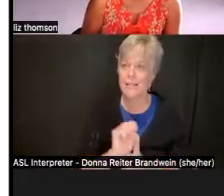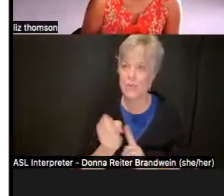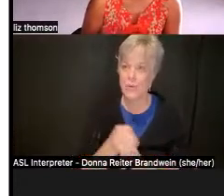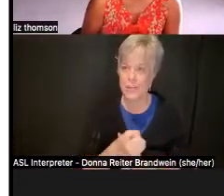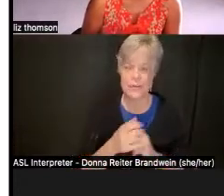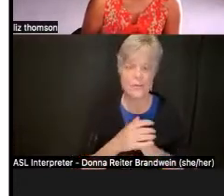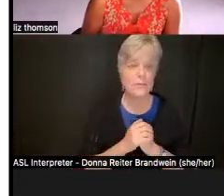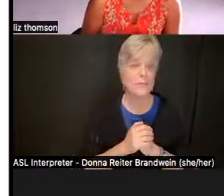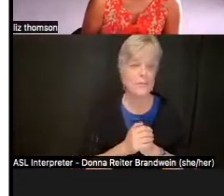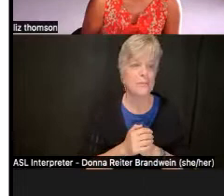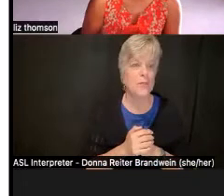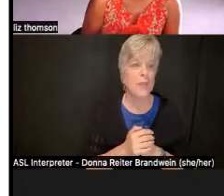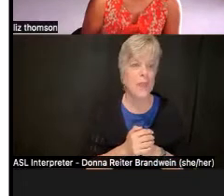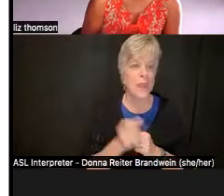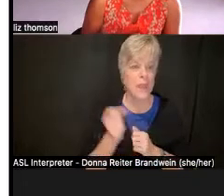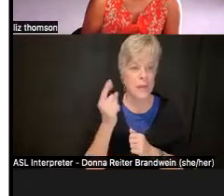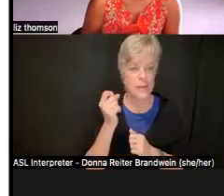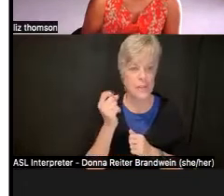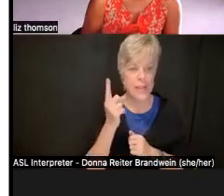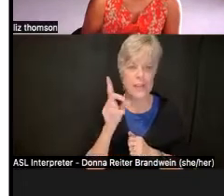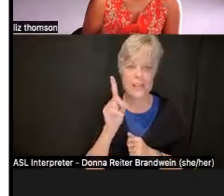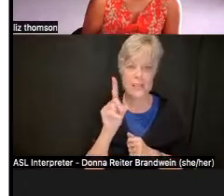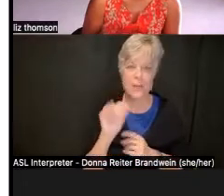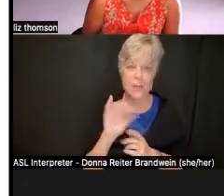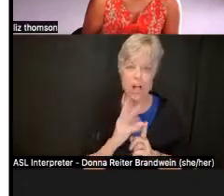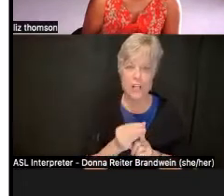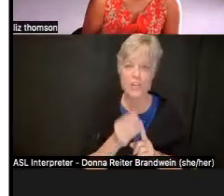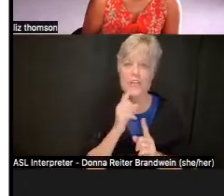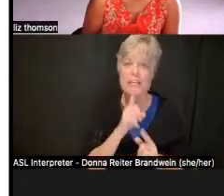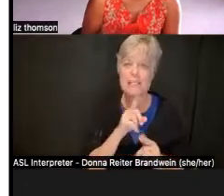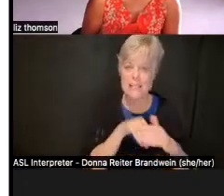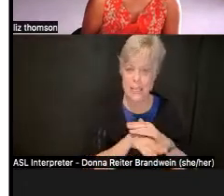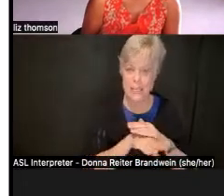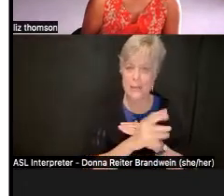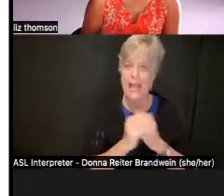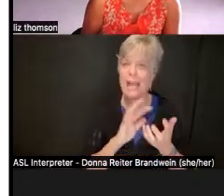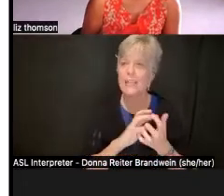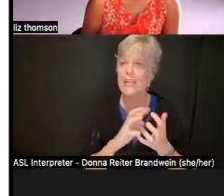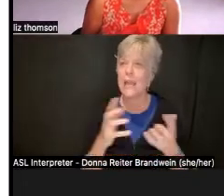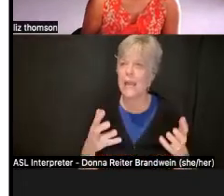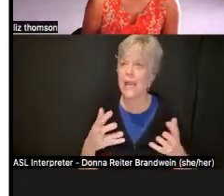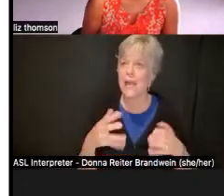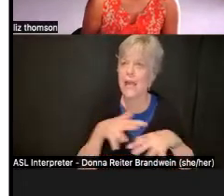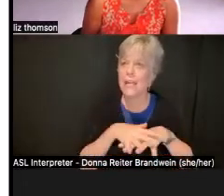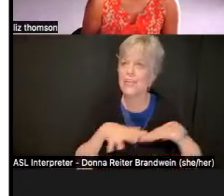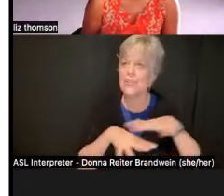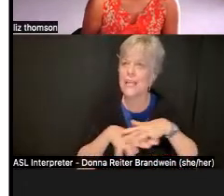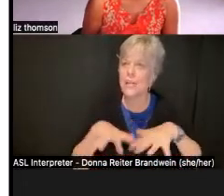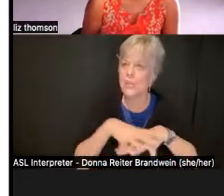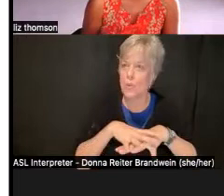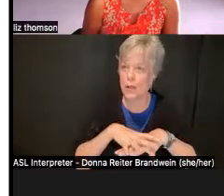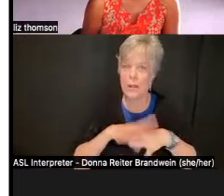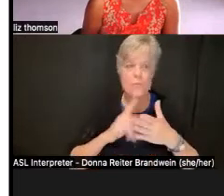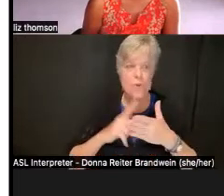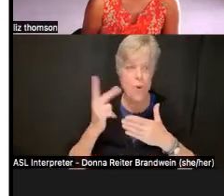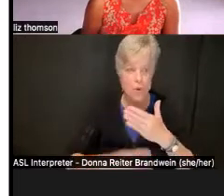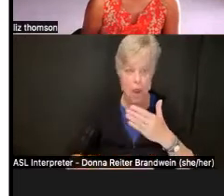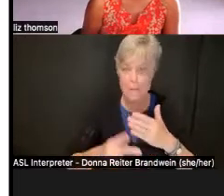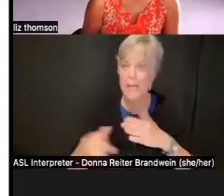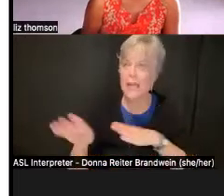and intersectional programming and behaviors. And so I think initially when I decided to research